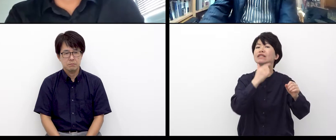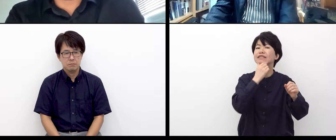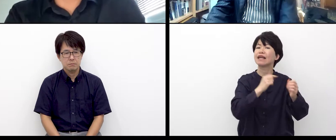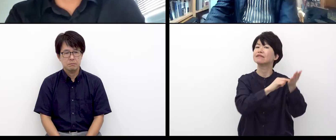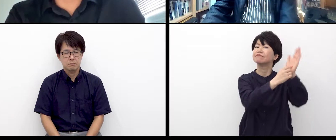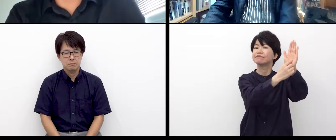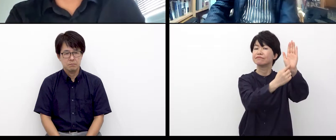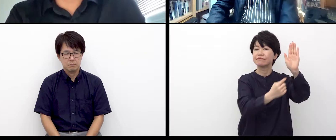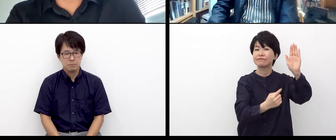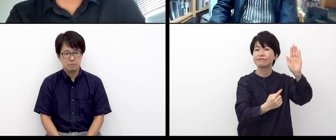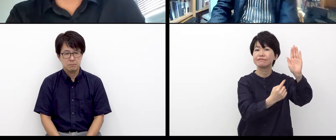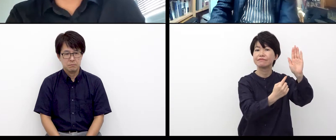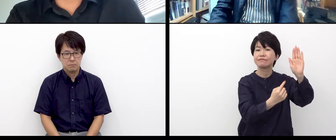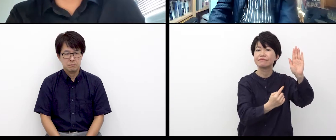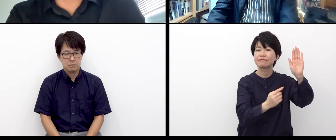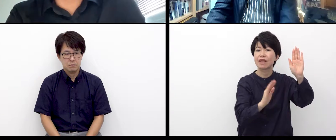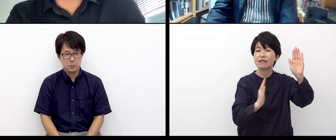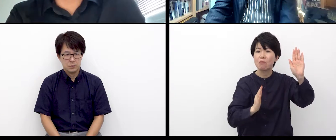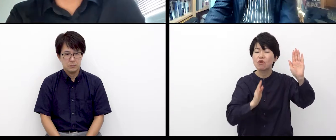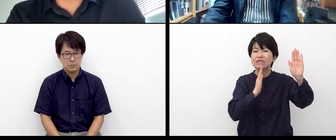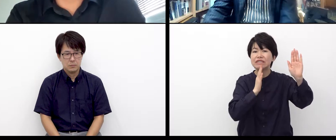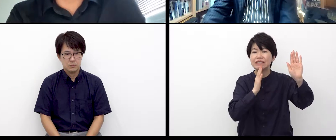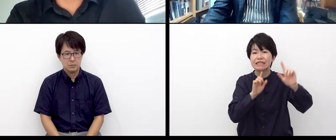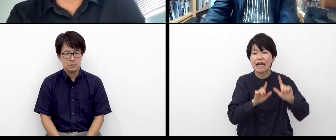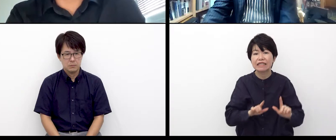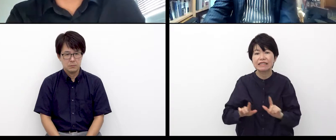If they think they don’t reach there at present,